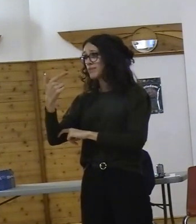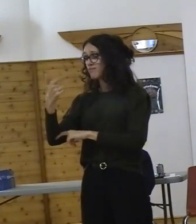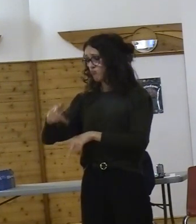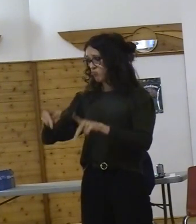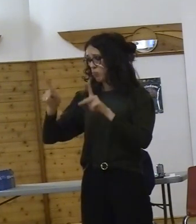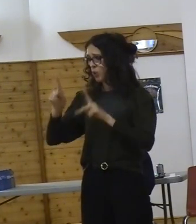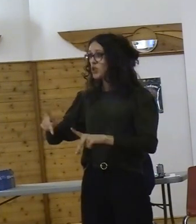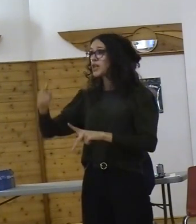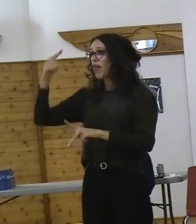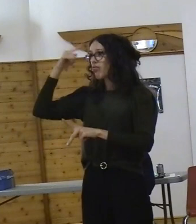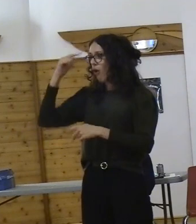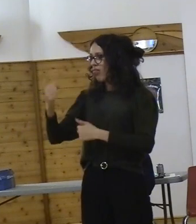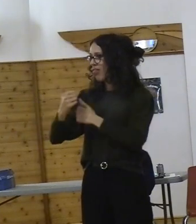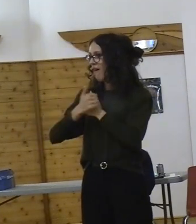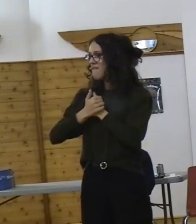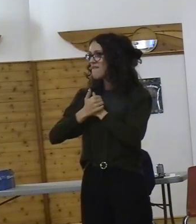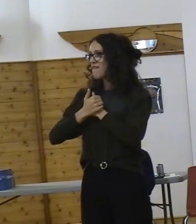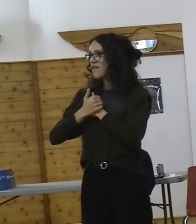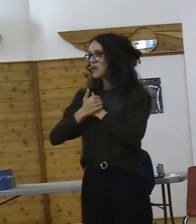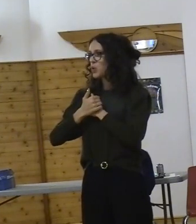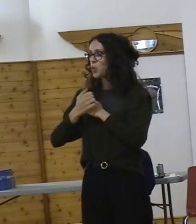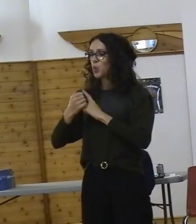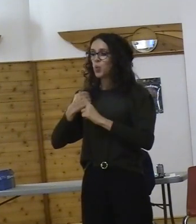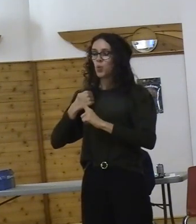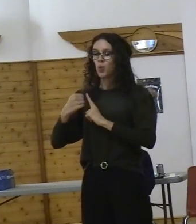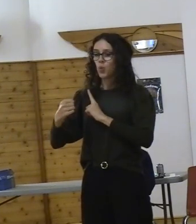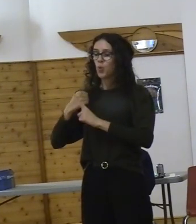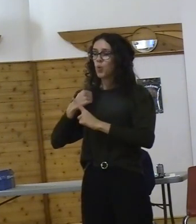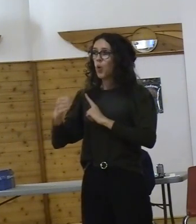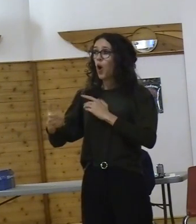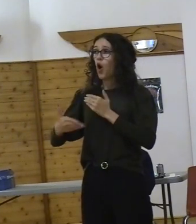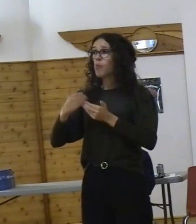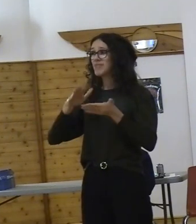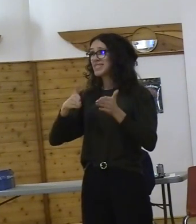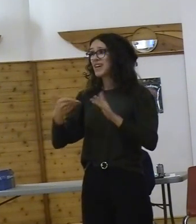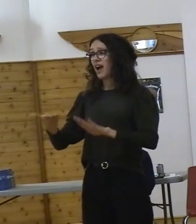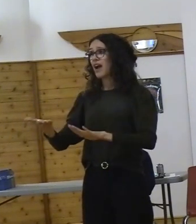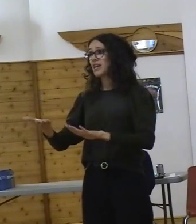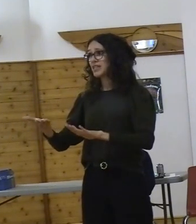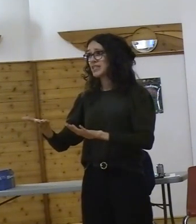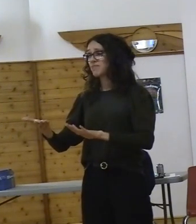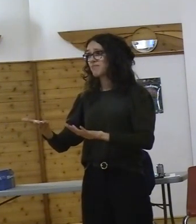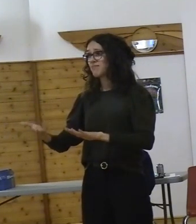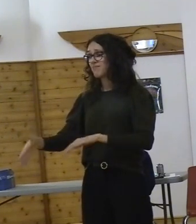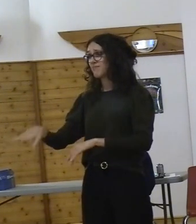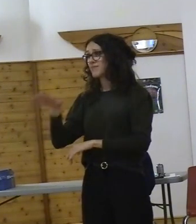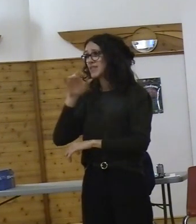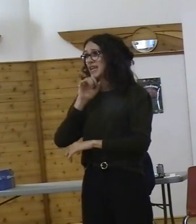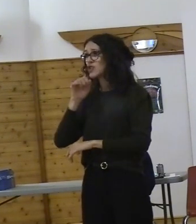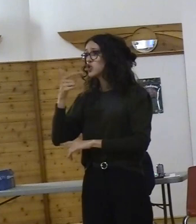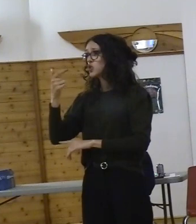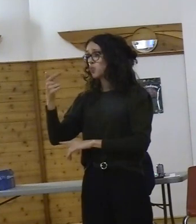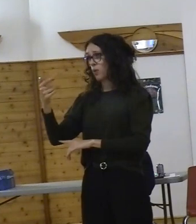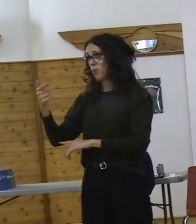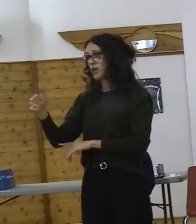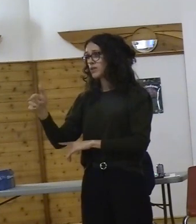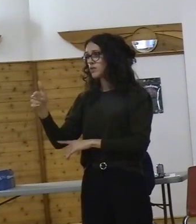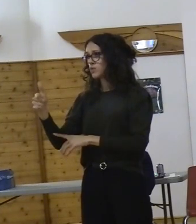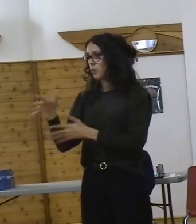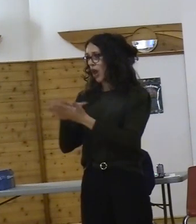I was twenty-one when I found out my mother Morgan Harris was murdered by someone who targeted Indigenous women.